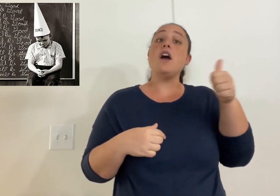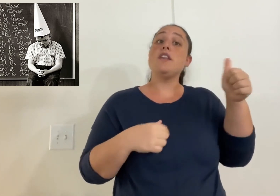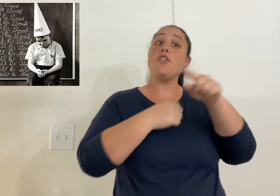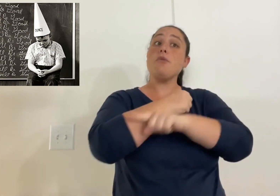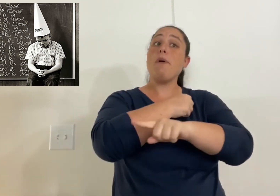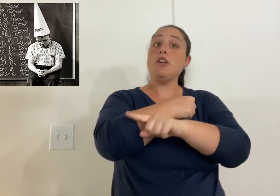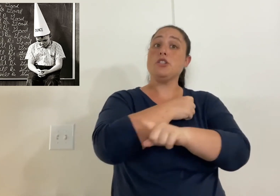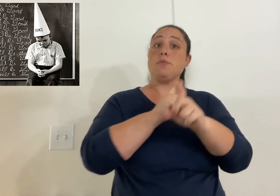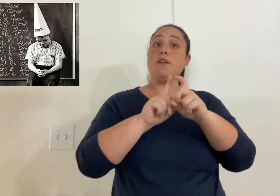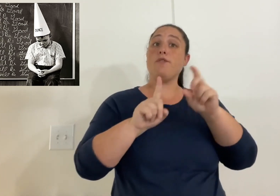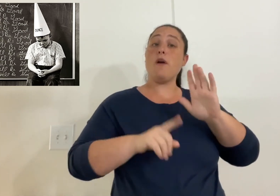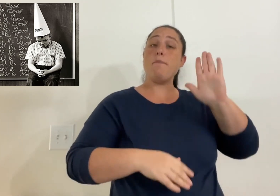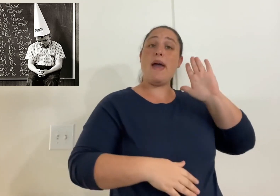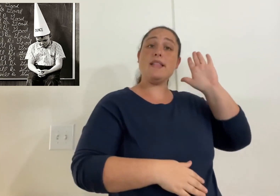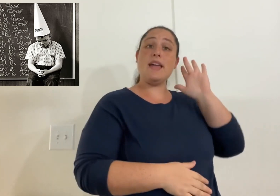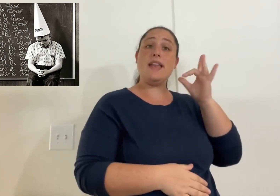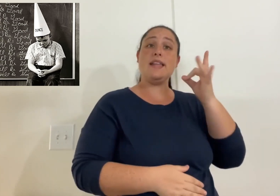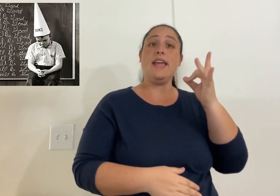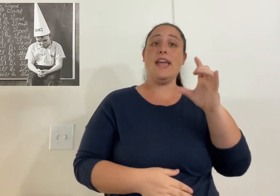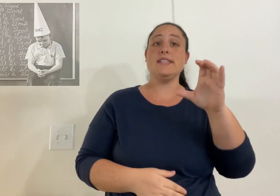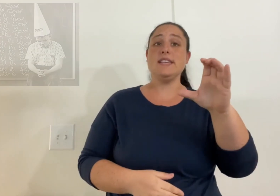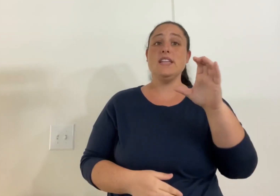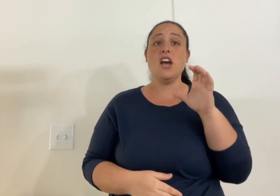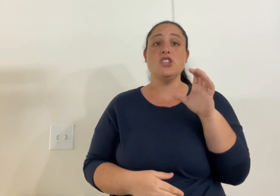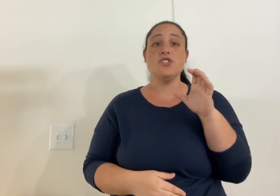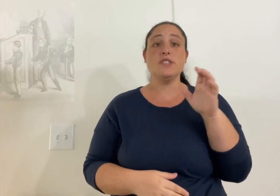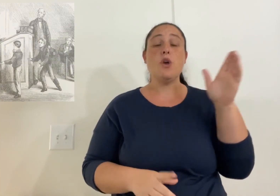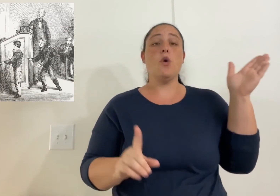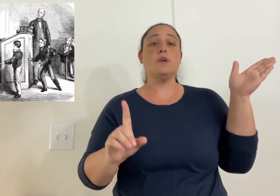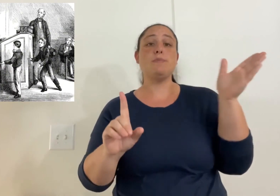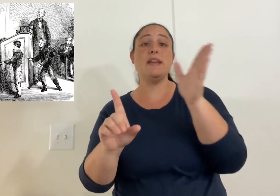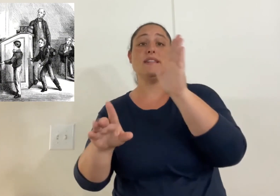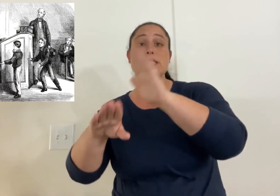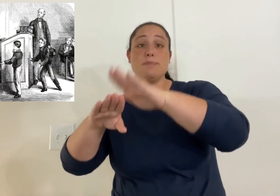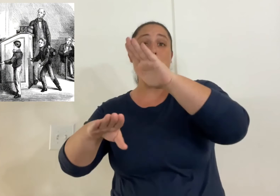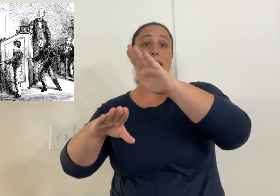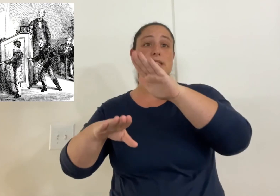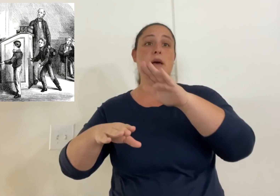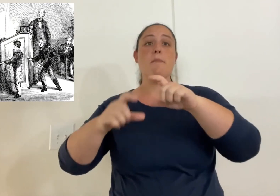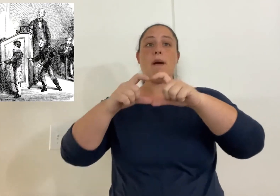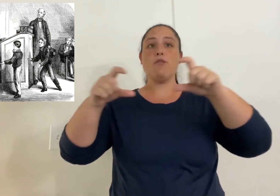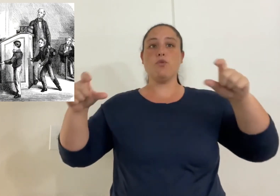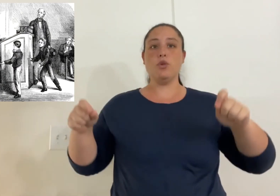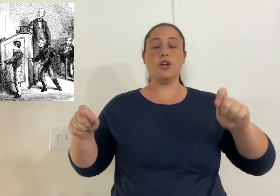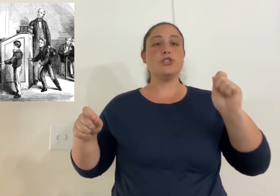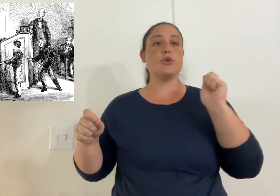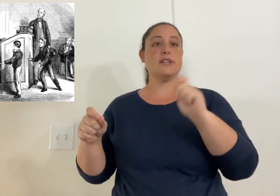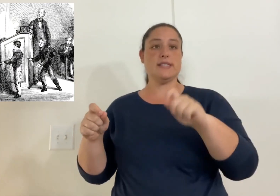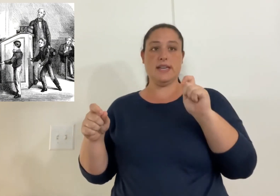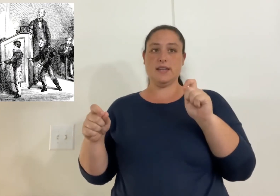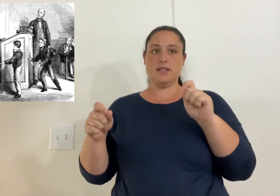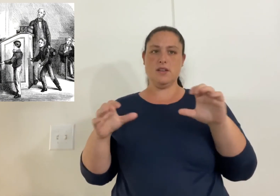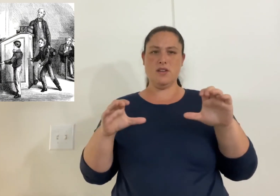Another punishment from the 1800's was being smacked with rulers or sticks.